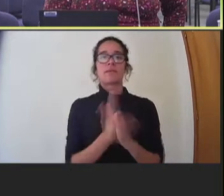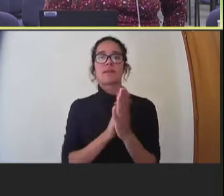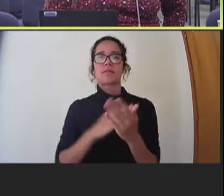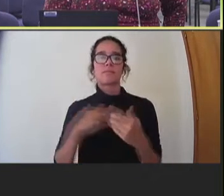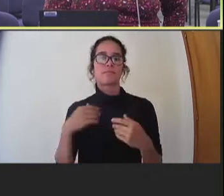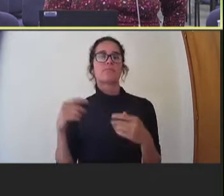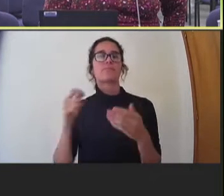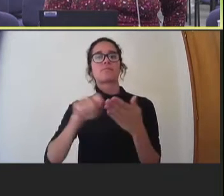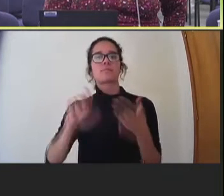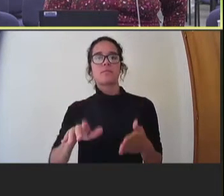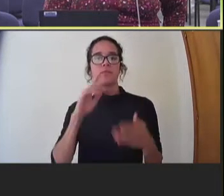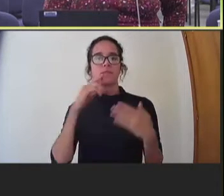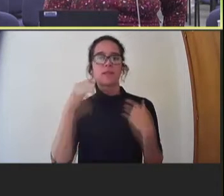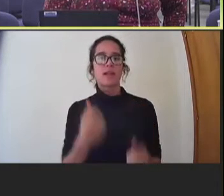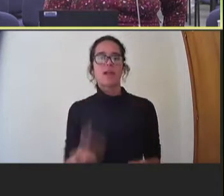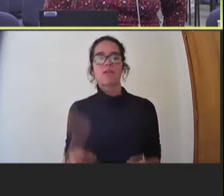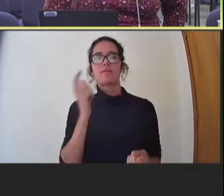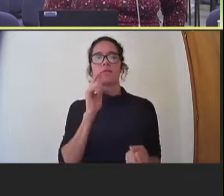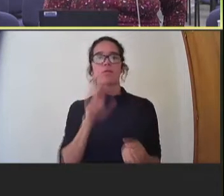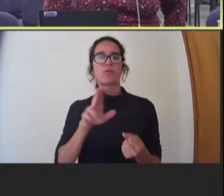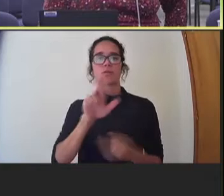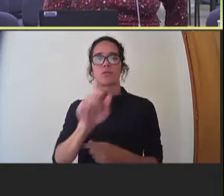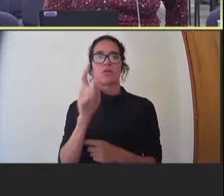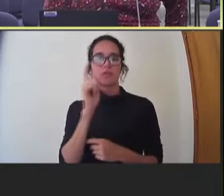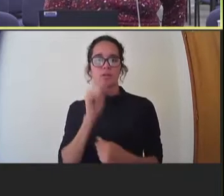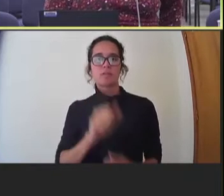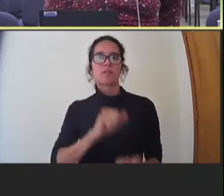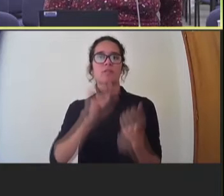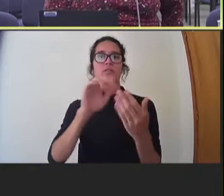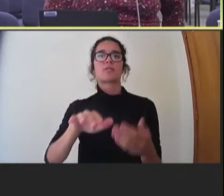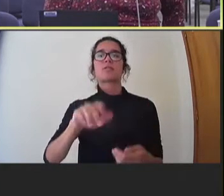the opioid crisis, behavioral health, and many other health challenges as she